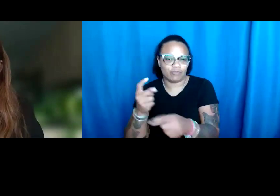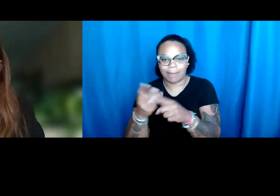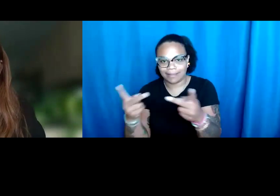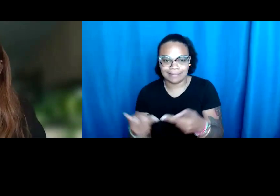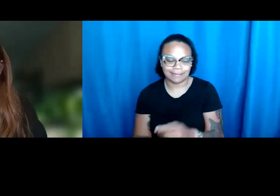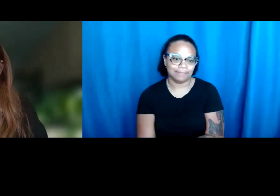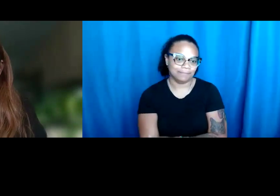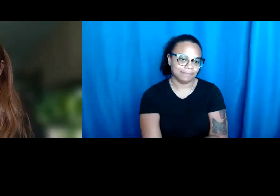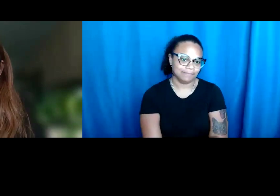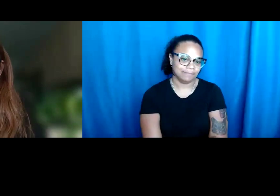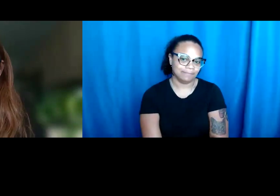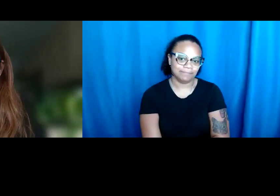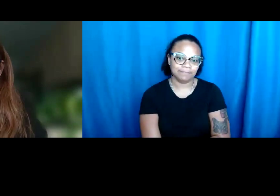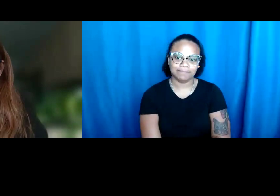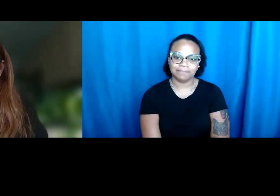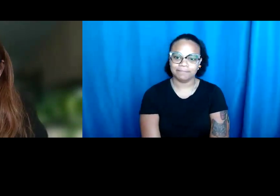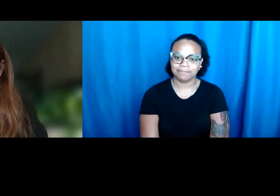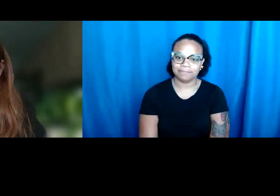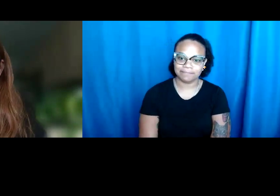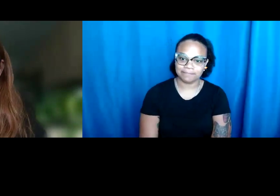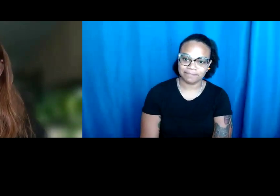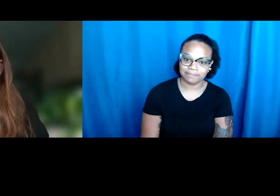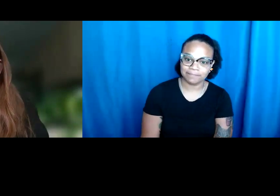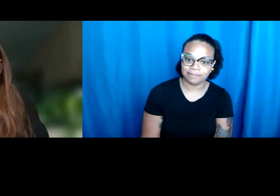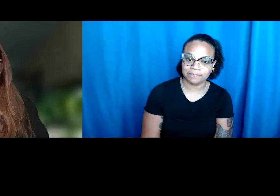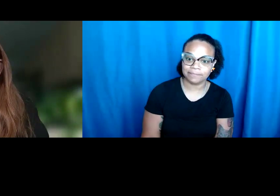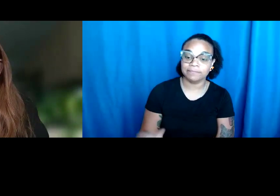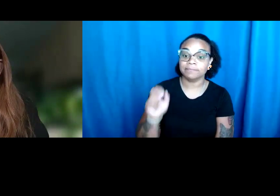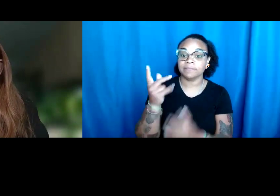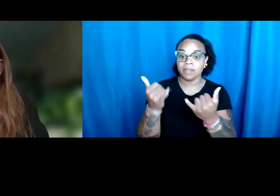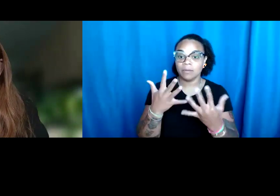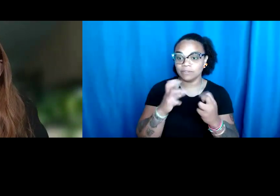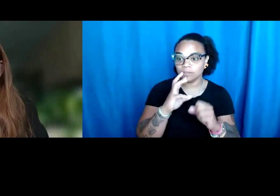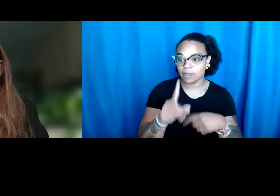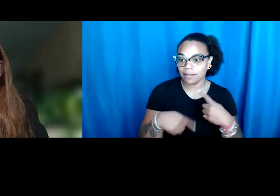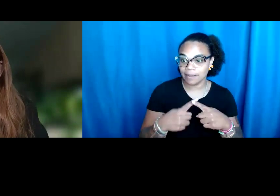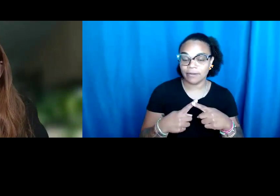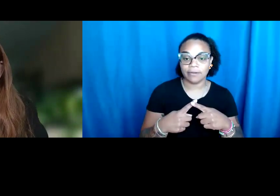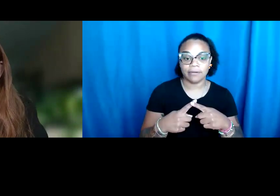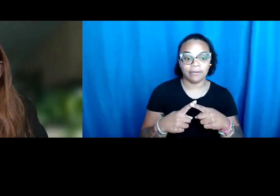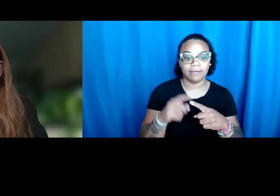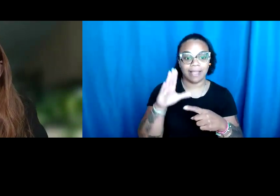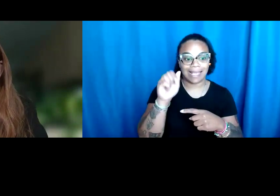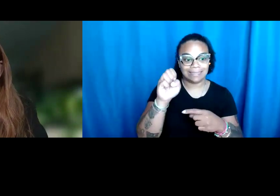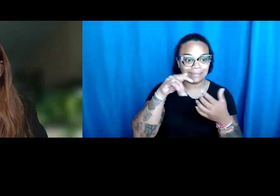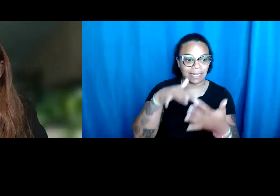So I want to talk a little bit about kind of a case study for you.